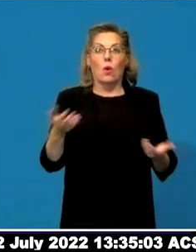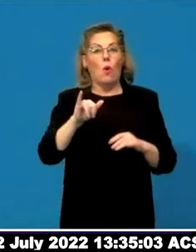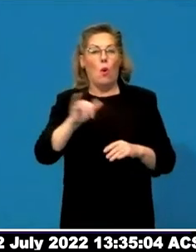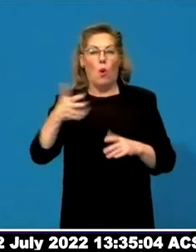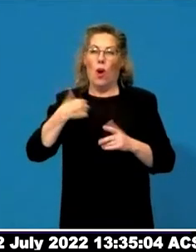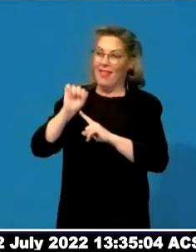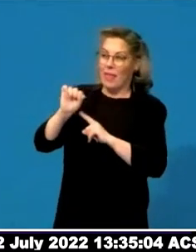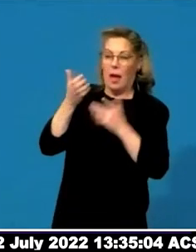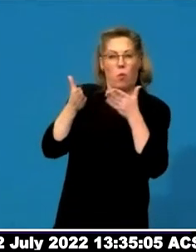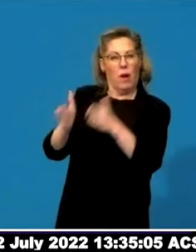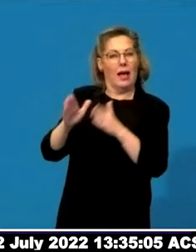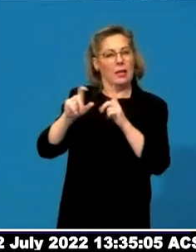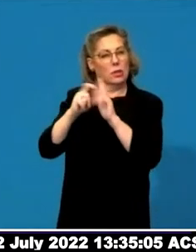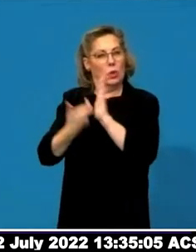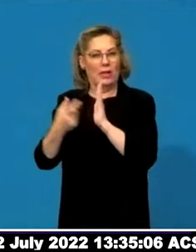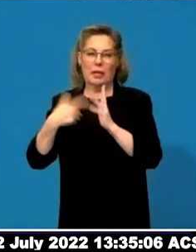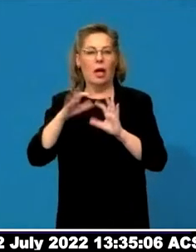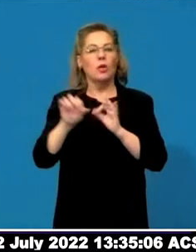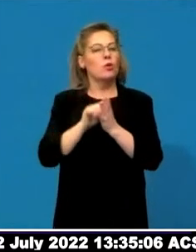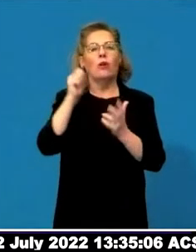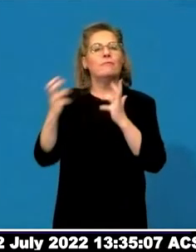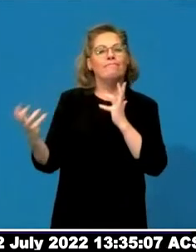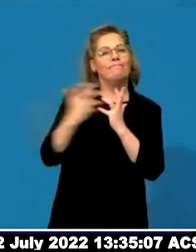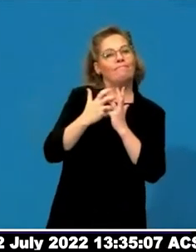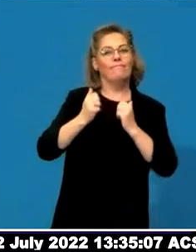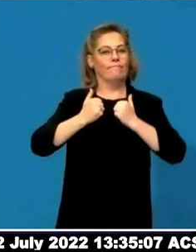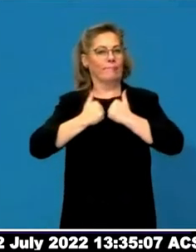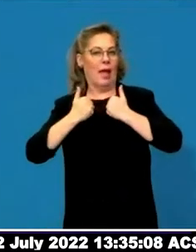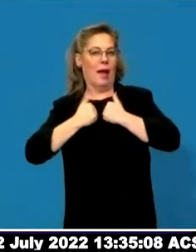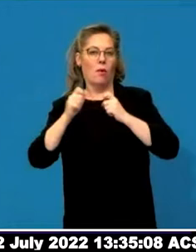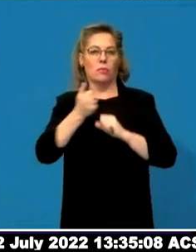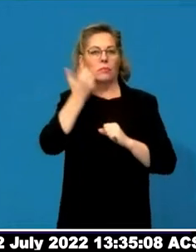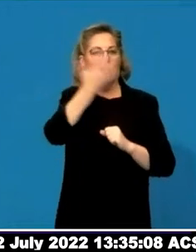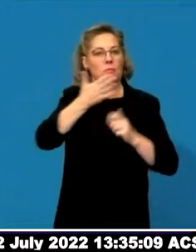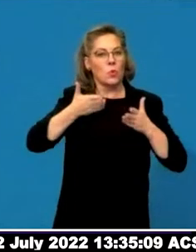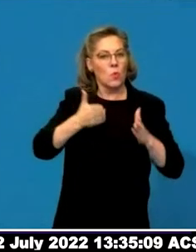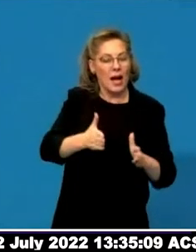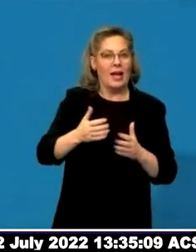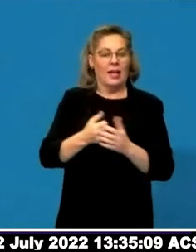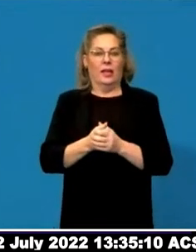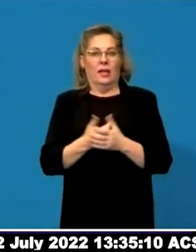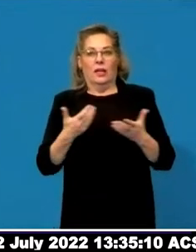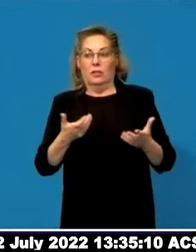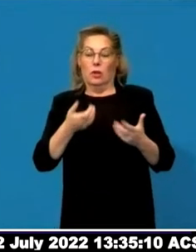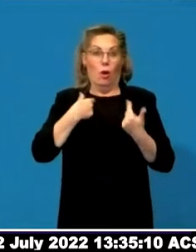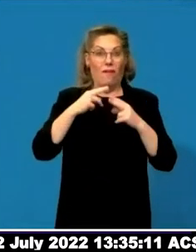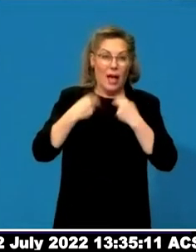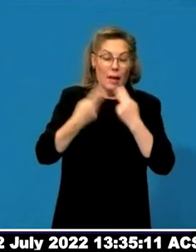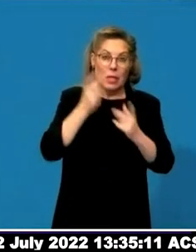shelter and safety, and so making the time and having access to the resources